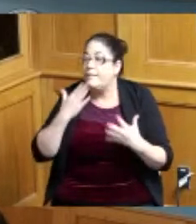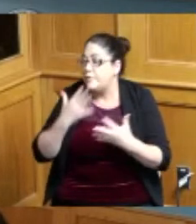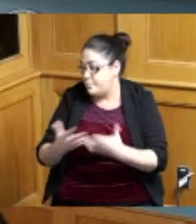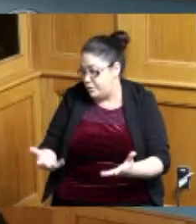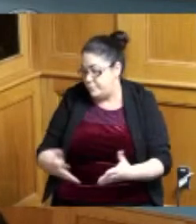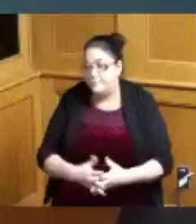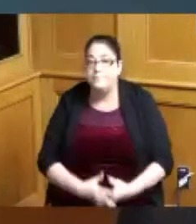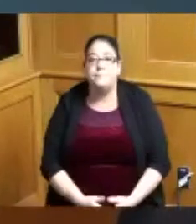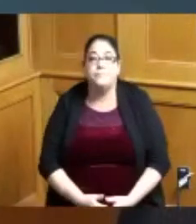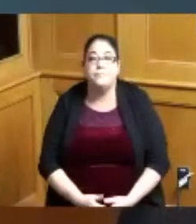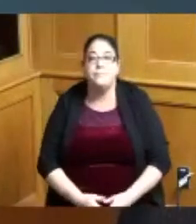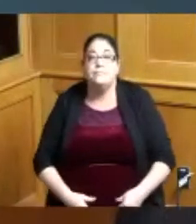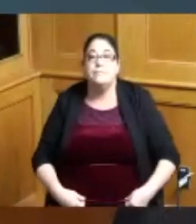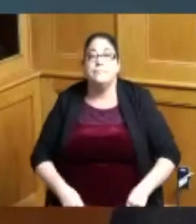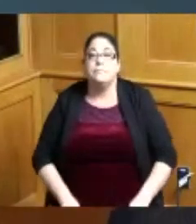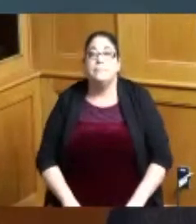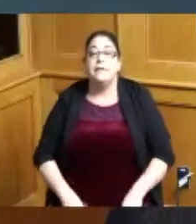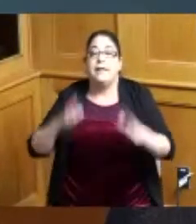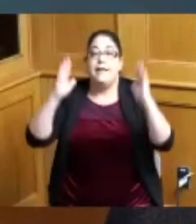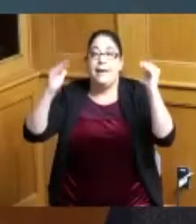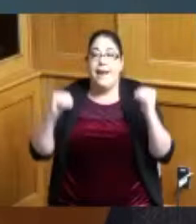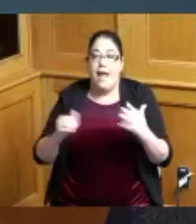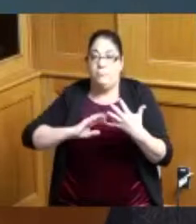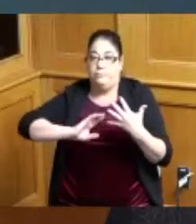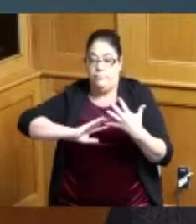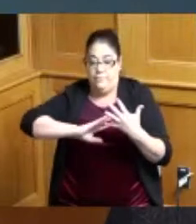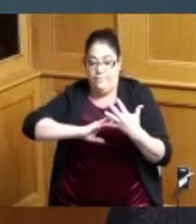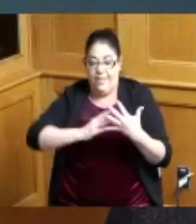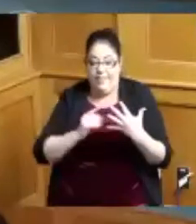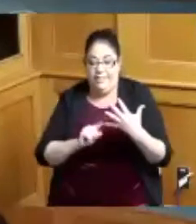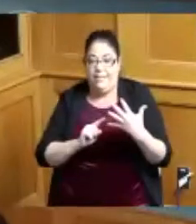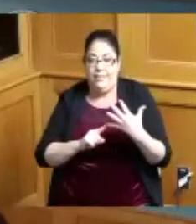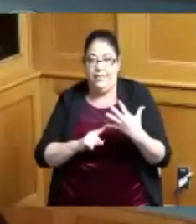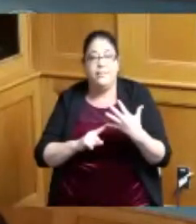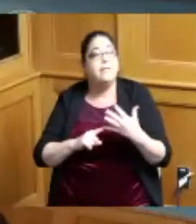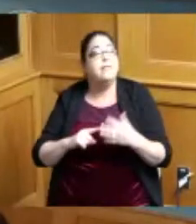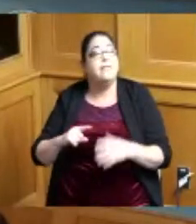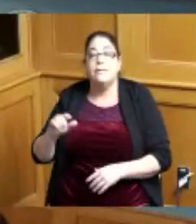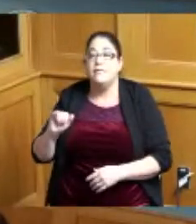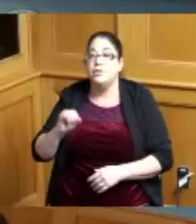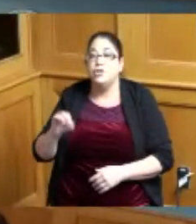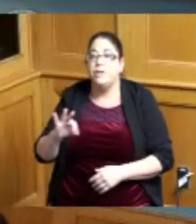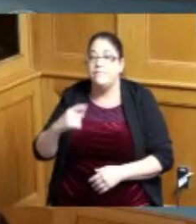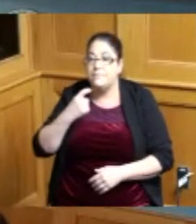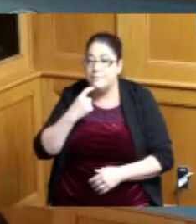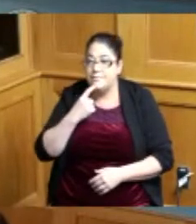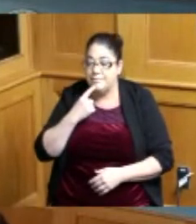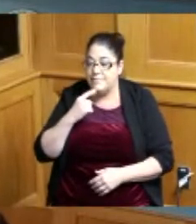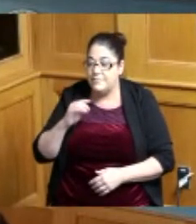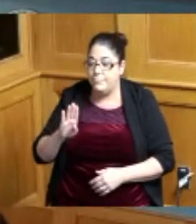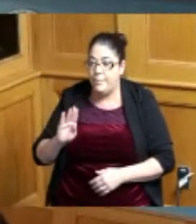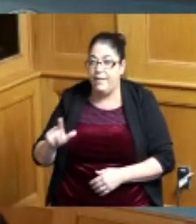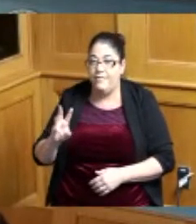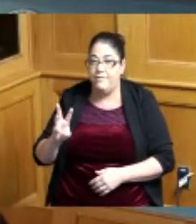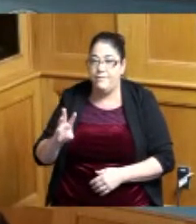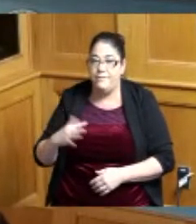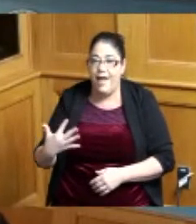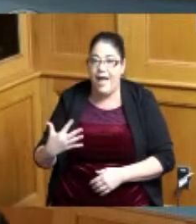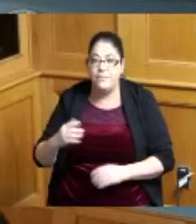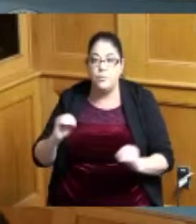so we have bailey five Madam President pilot five is a reject reporting no objection to nine liquor